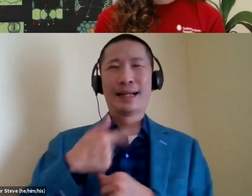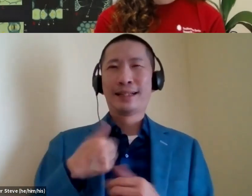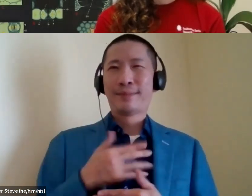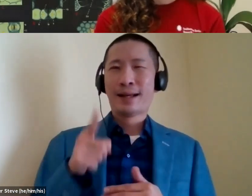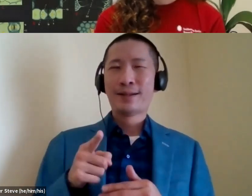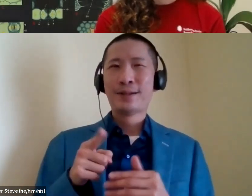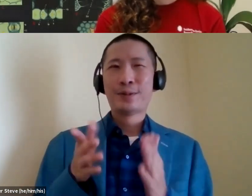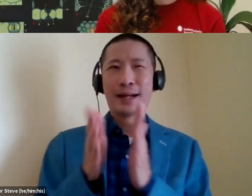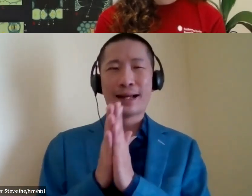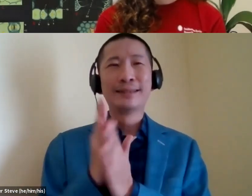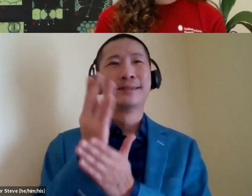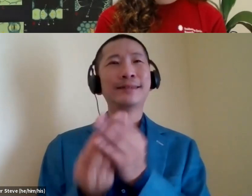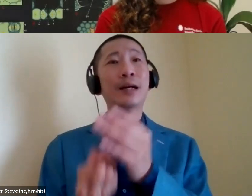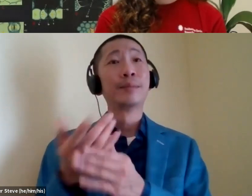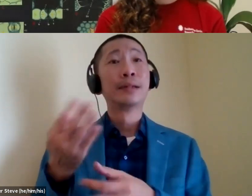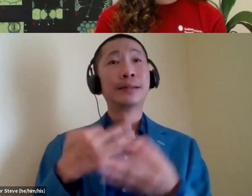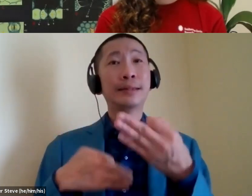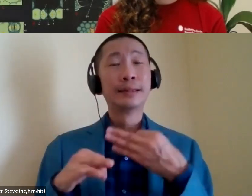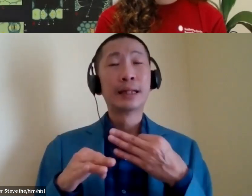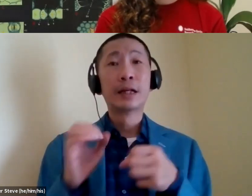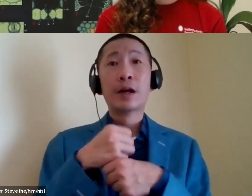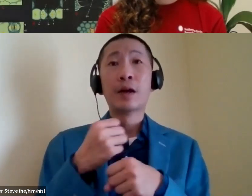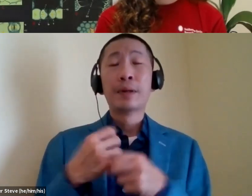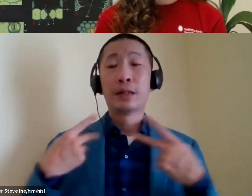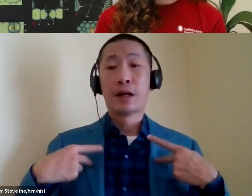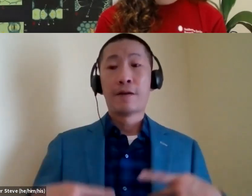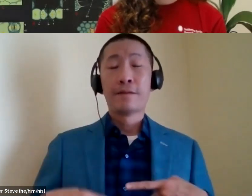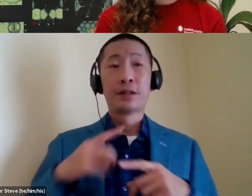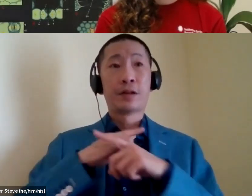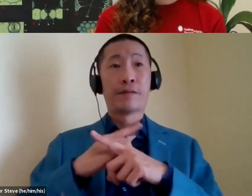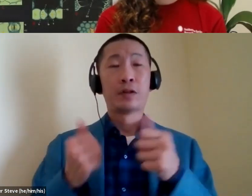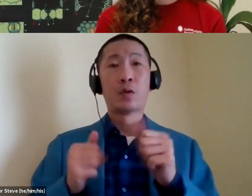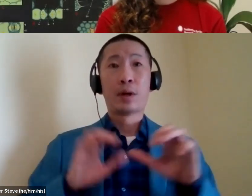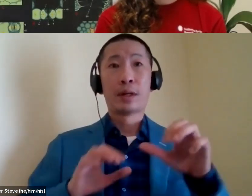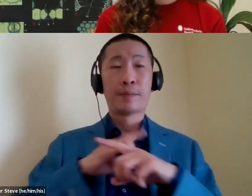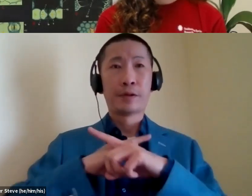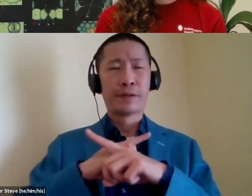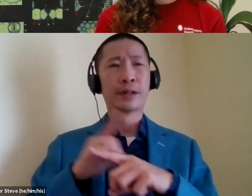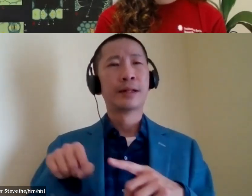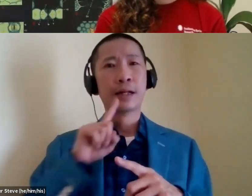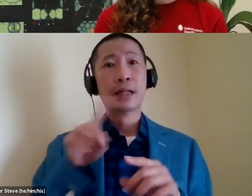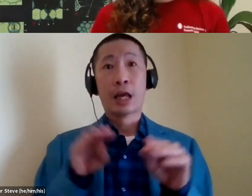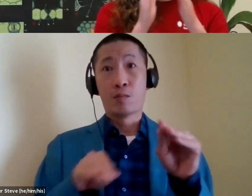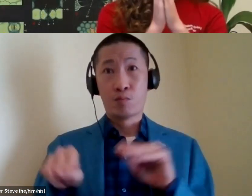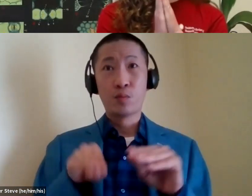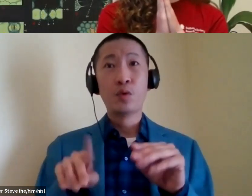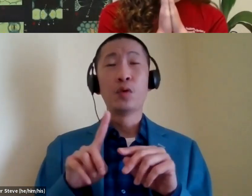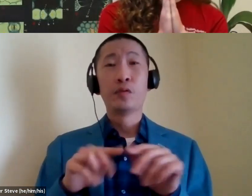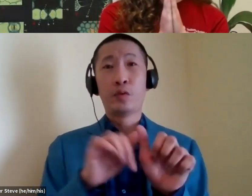Kim Komatsu (she/her): So some plants, instead of making physical defenses or chemical defenses they actually do move to avoid being eaten.